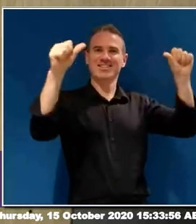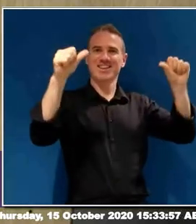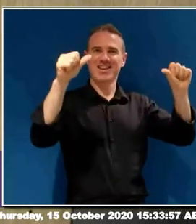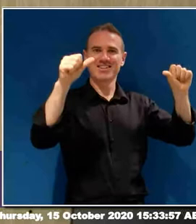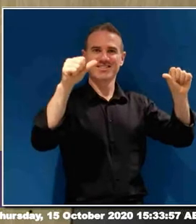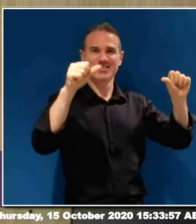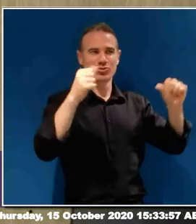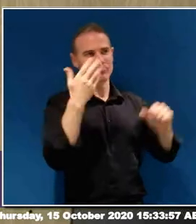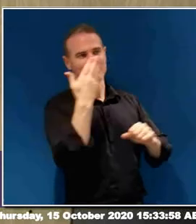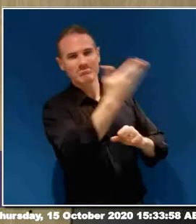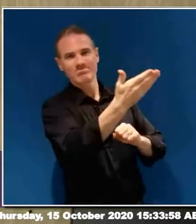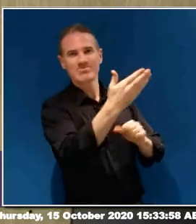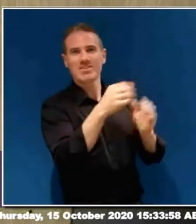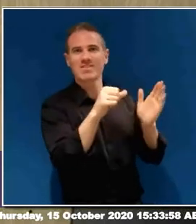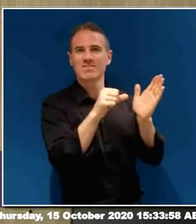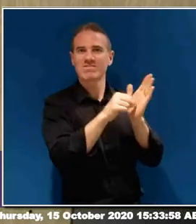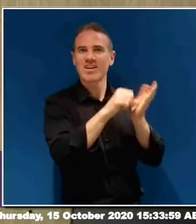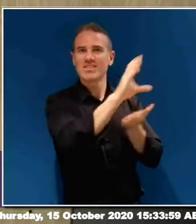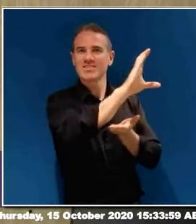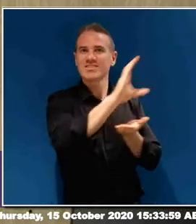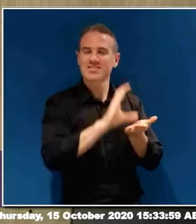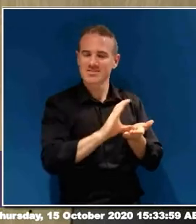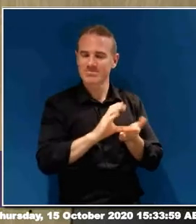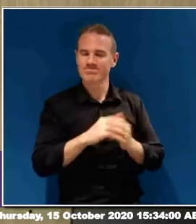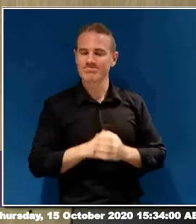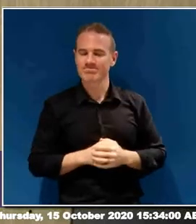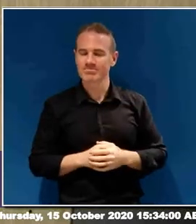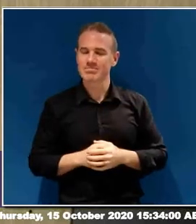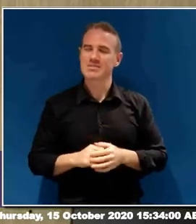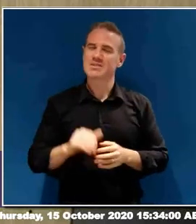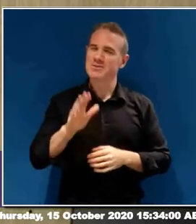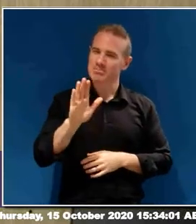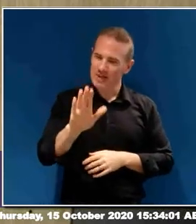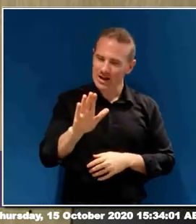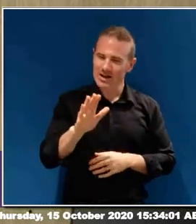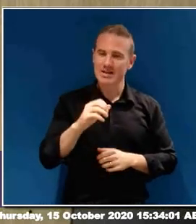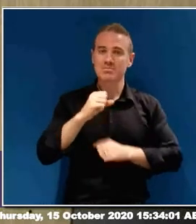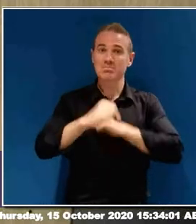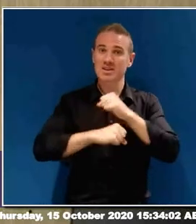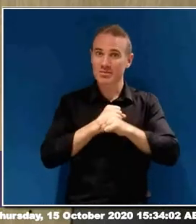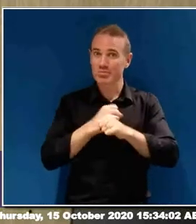Where that becomes a problem is when, and I'm not saying that that child